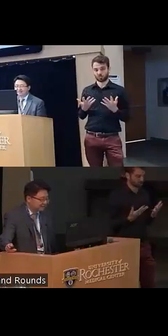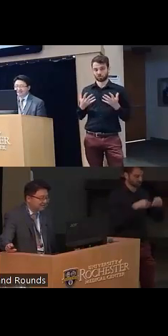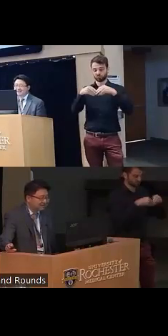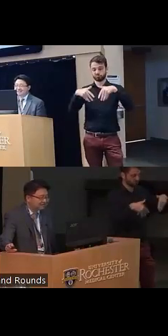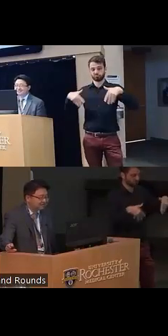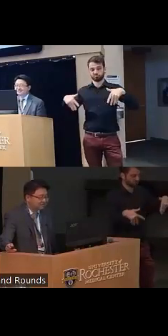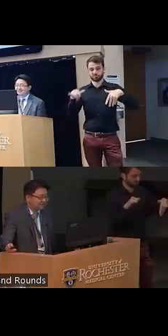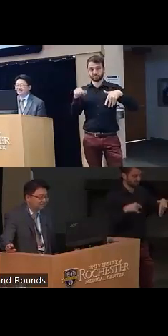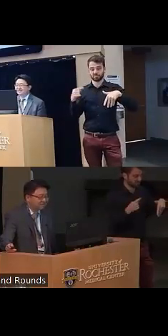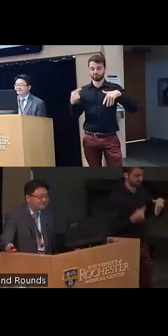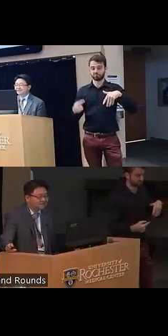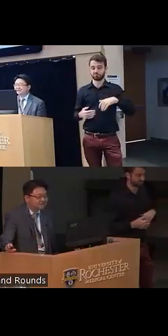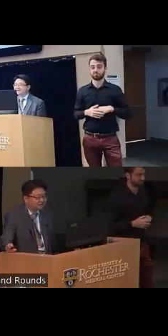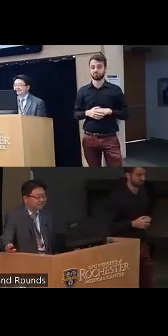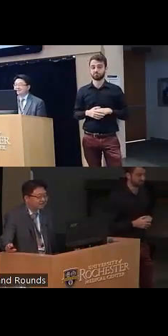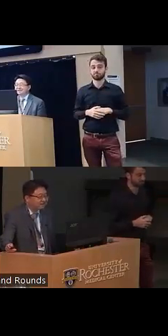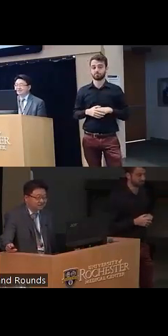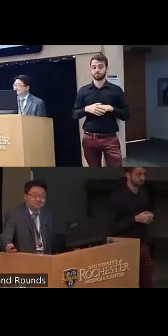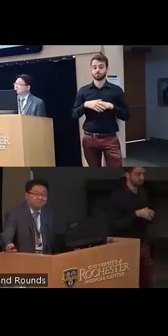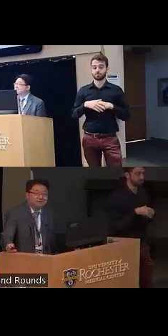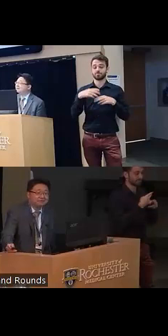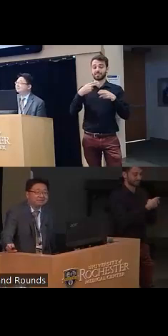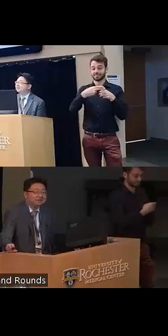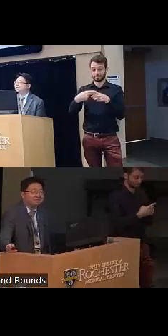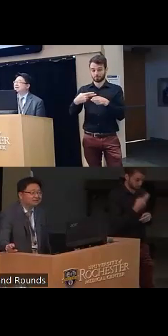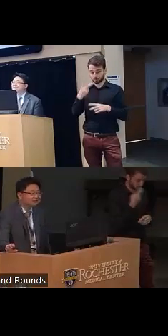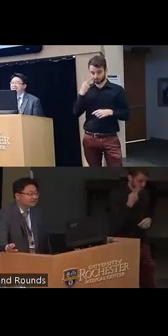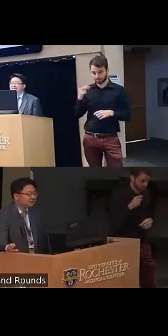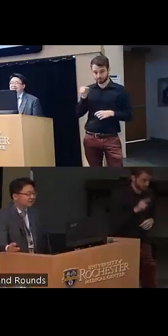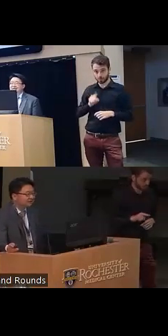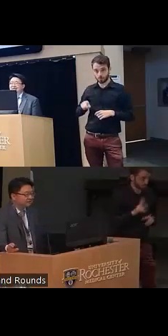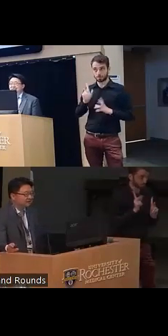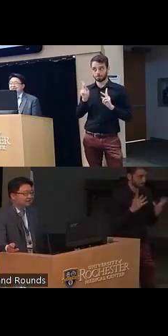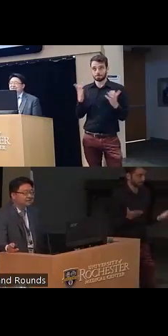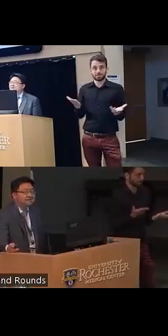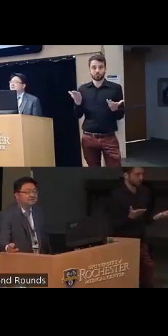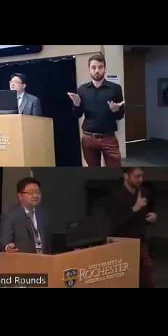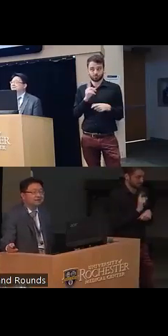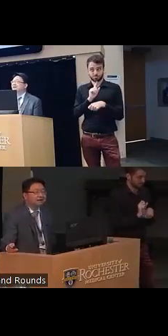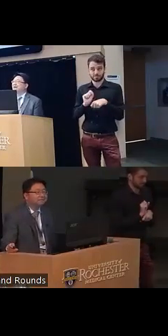know the leaders who are on the list are here some of them have retired and this is where we